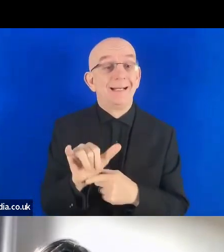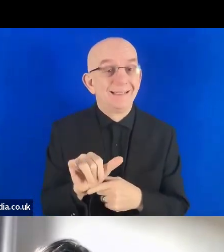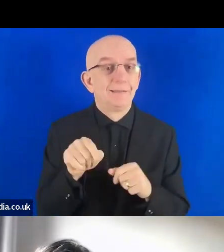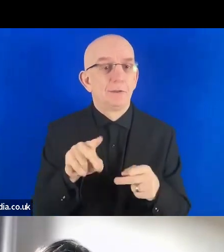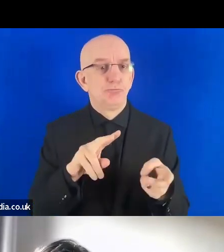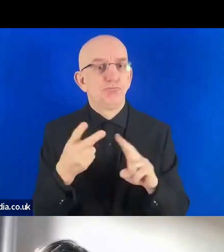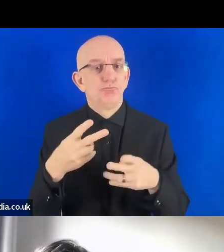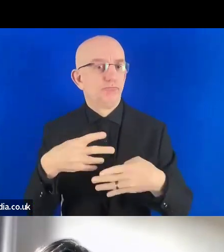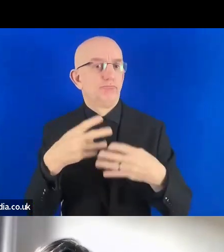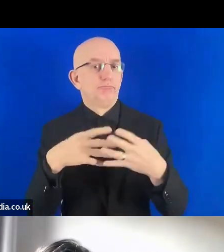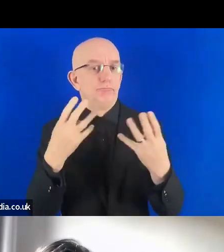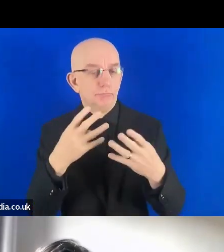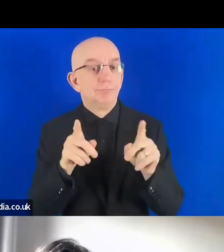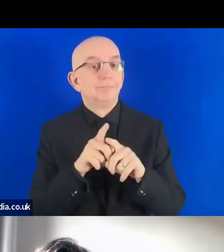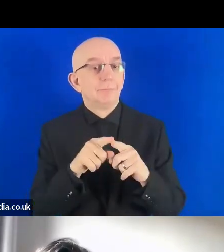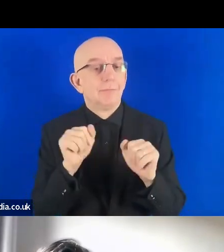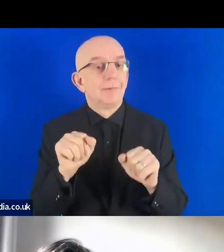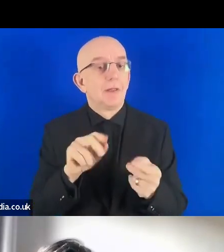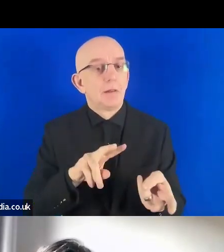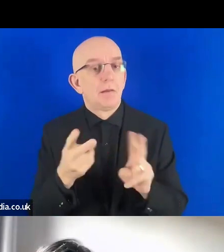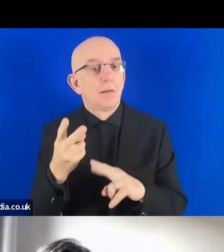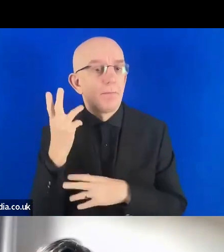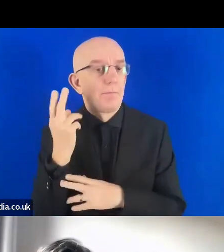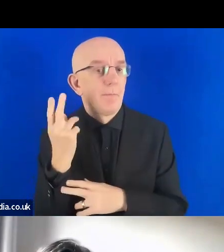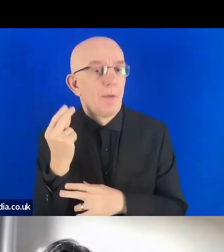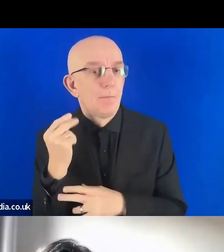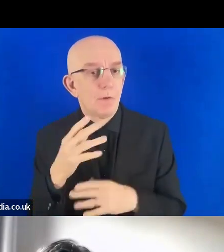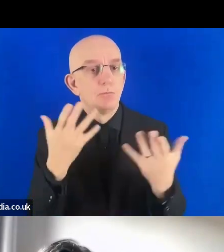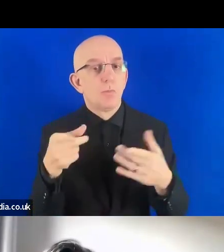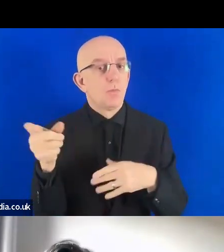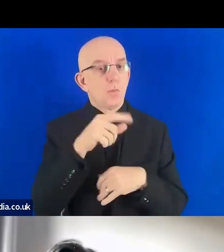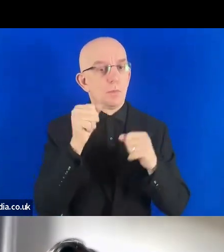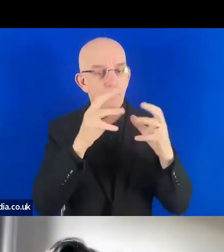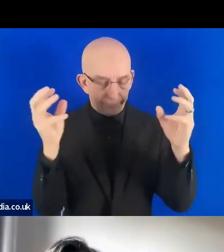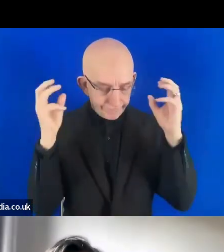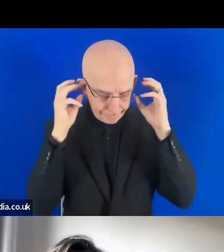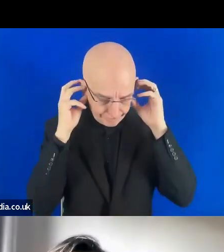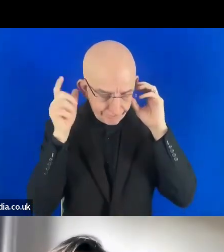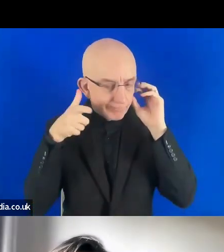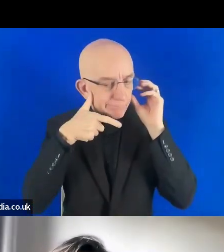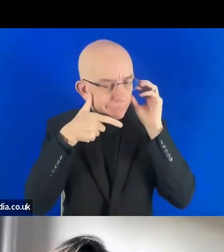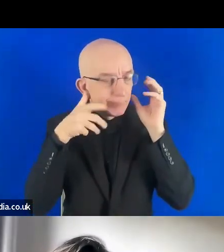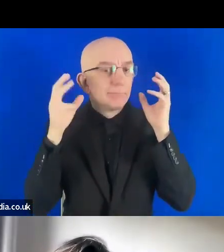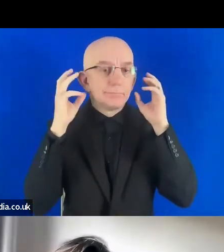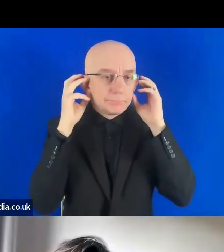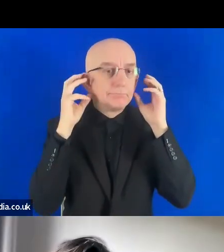Okay. We are starting. Isn't it cool? Are you excited? Okay, so once again, my name is Jessica.